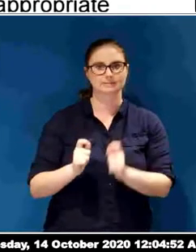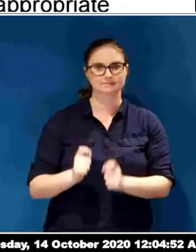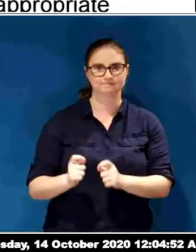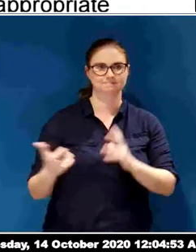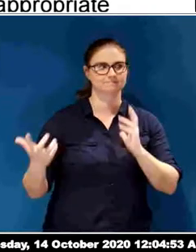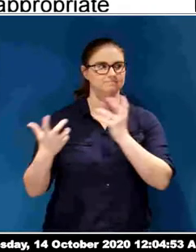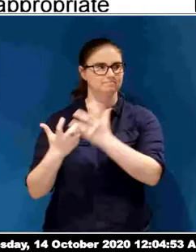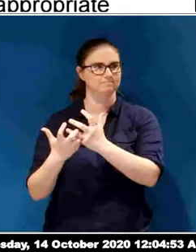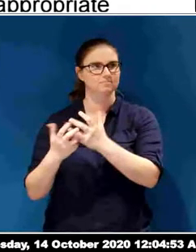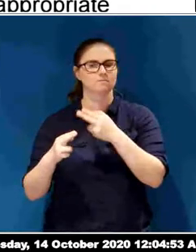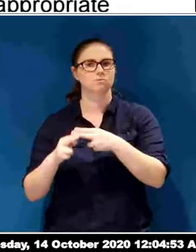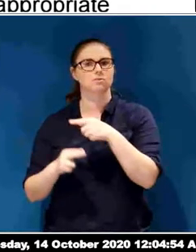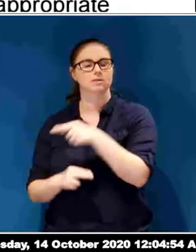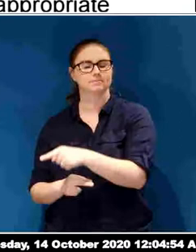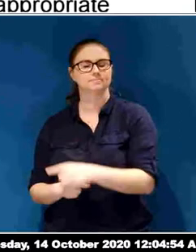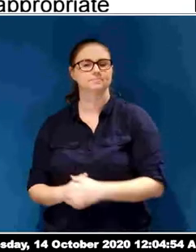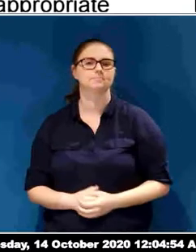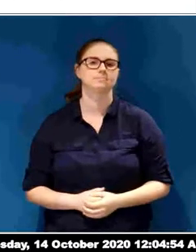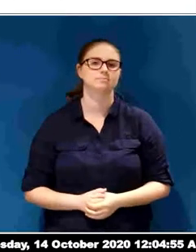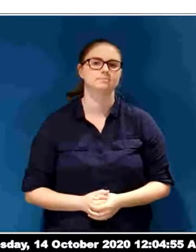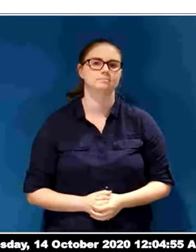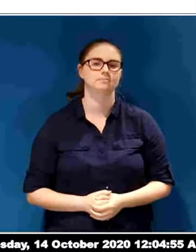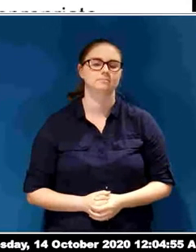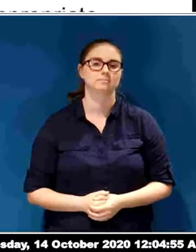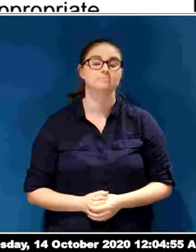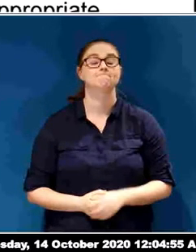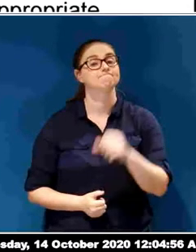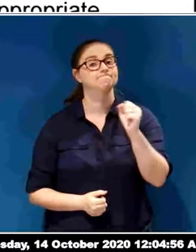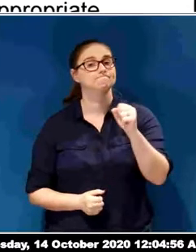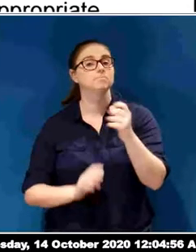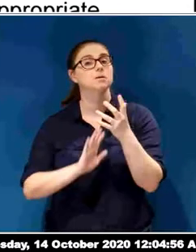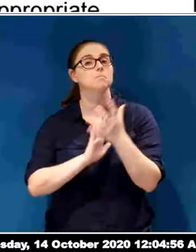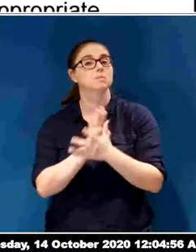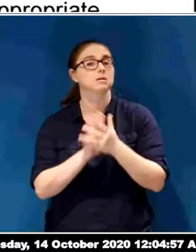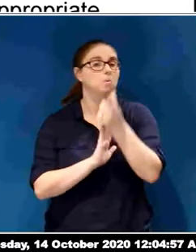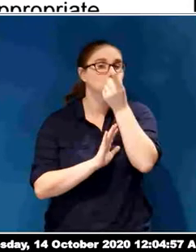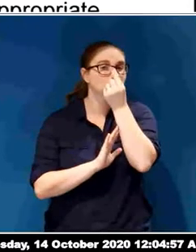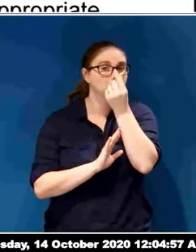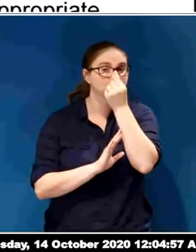implemented intermittently or haphazardly, or it might be that the